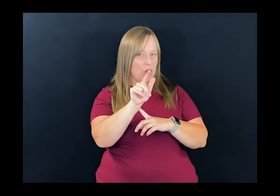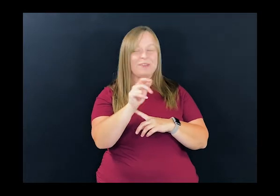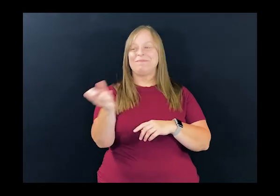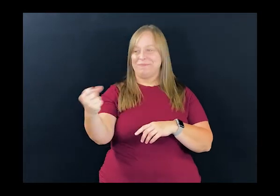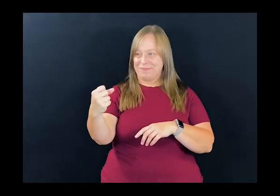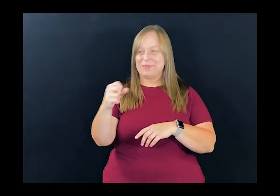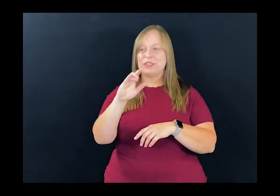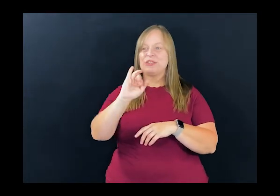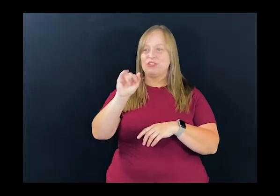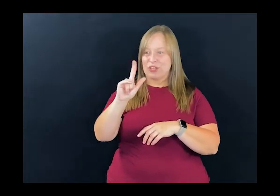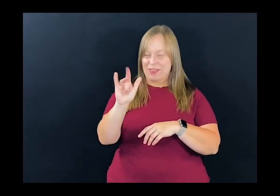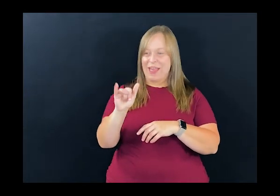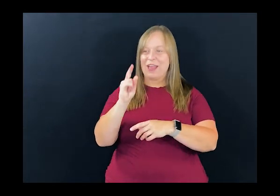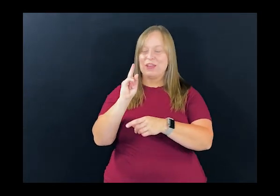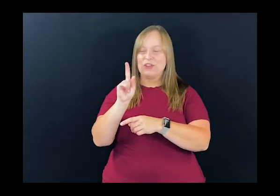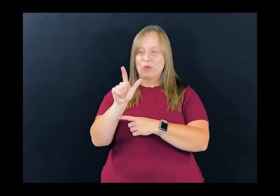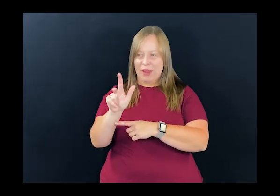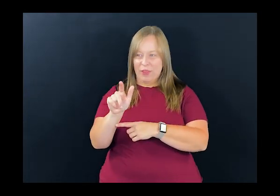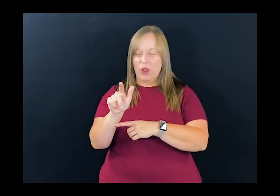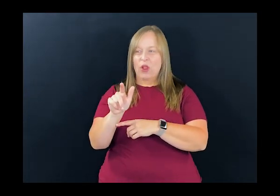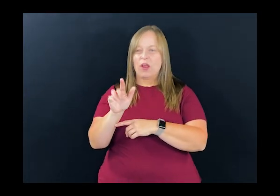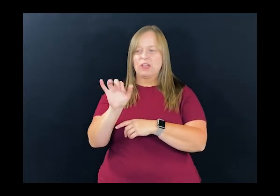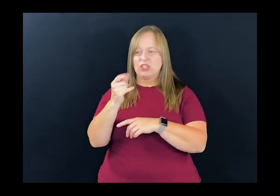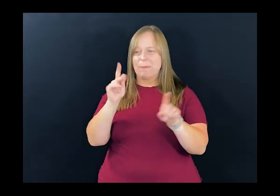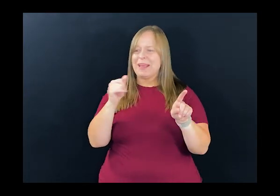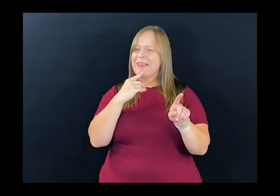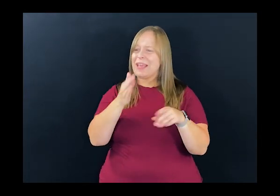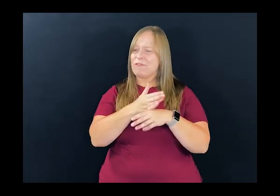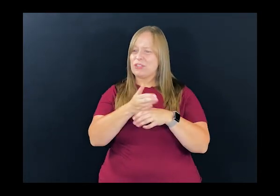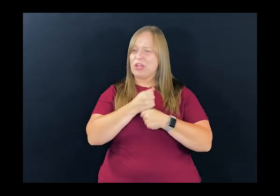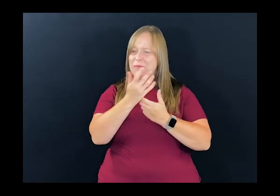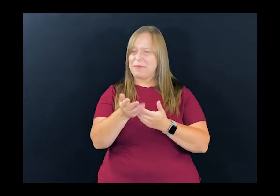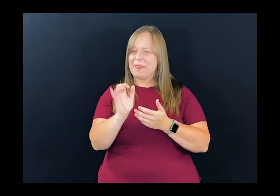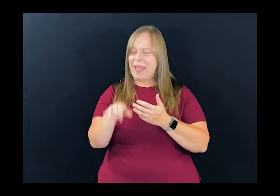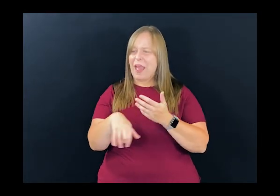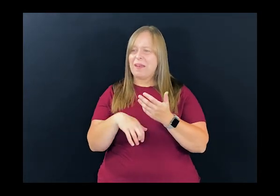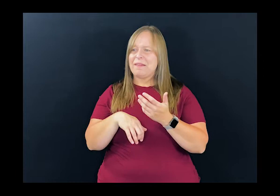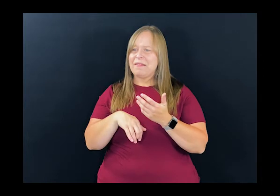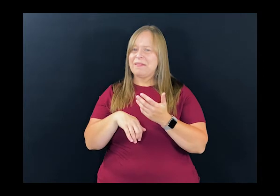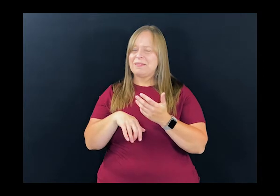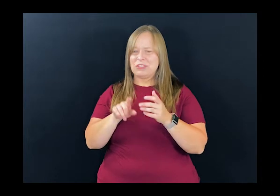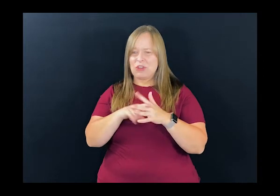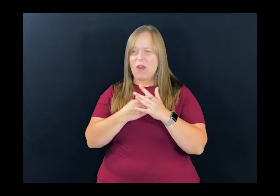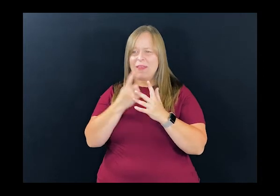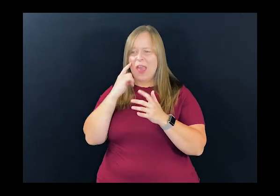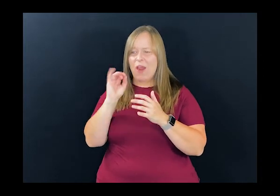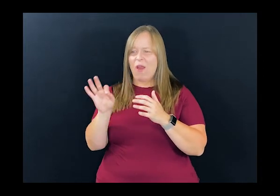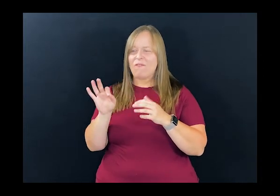[Donna] It is July 23rd, and, so, Shameka thank you for sharing, you know sort of starting that off.